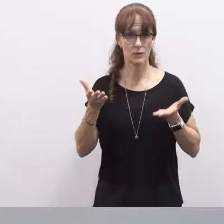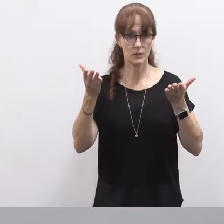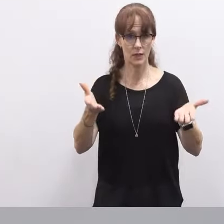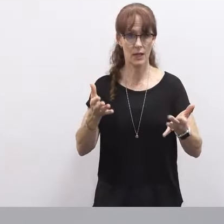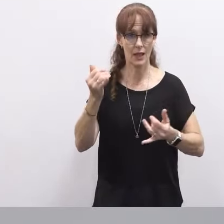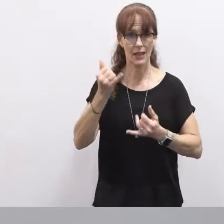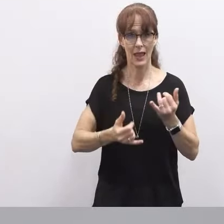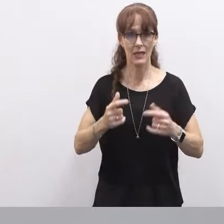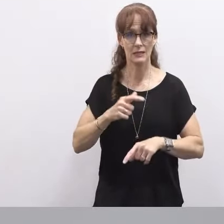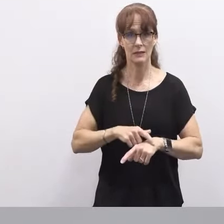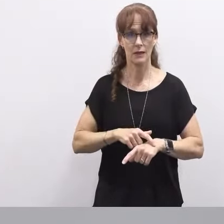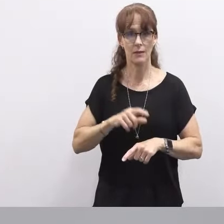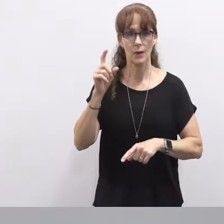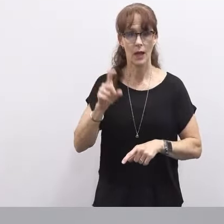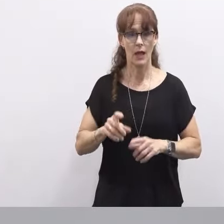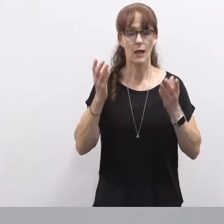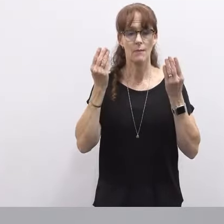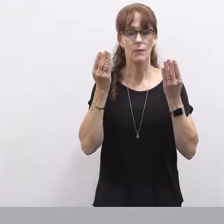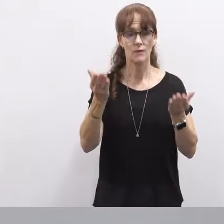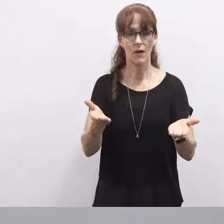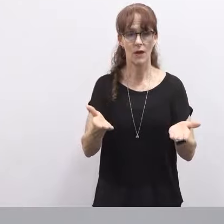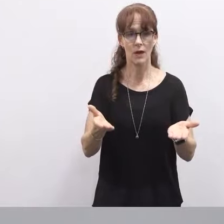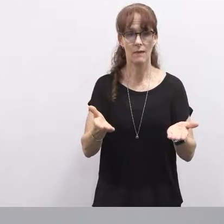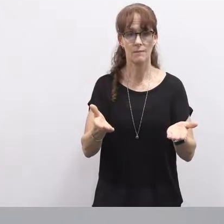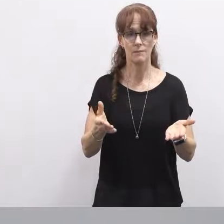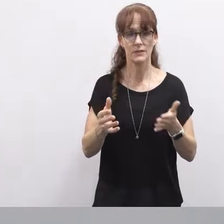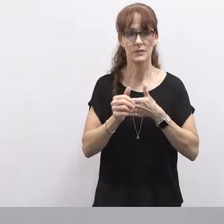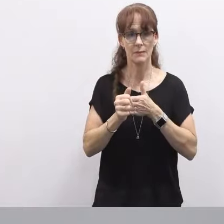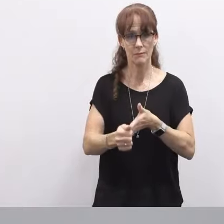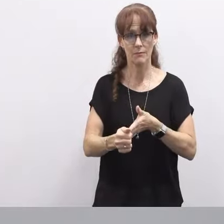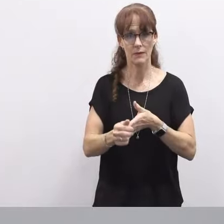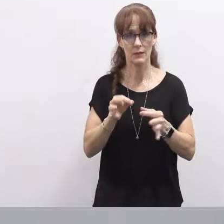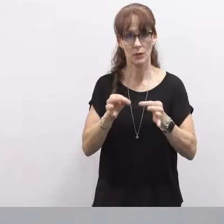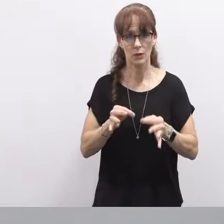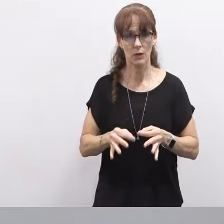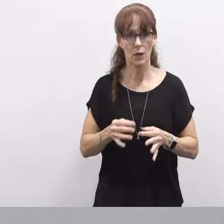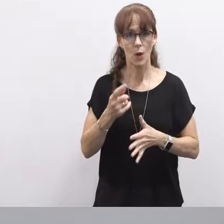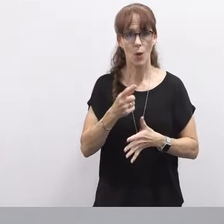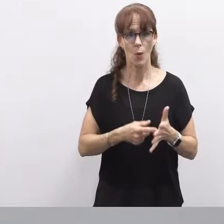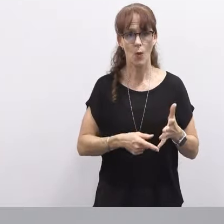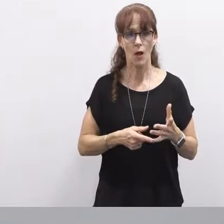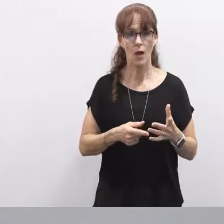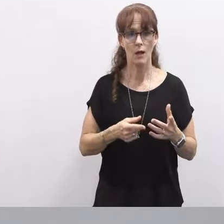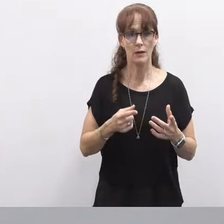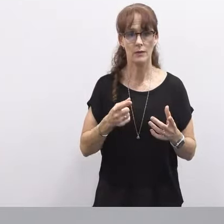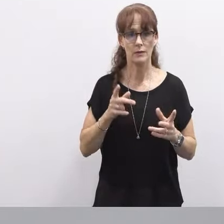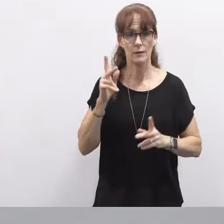is we have to provide some prompts or some direction to what folks are giving feedback on.